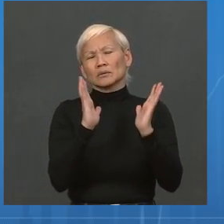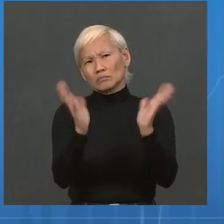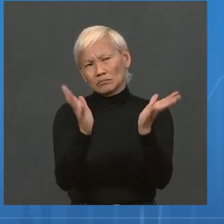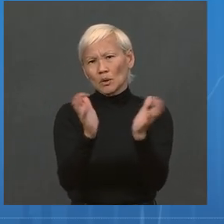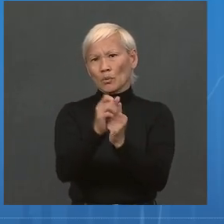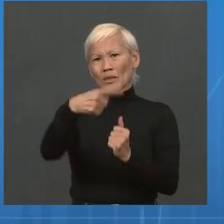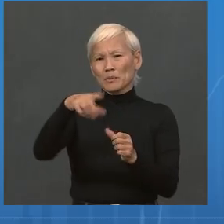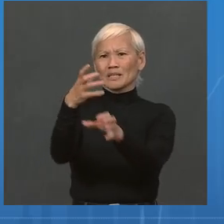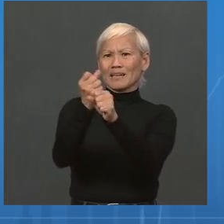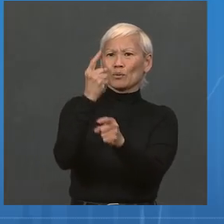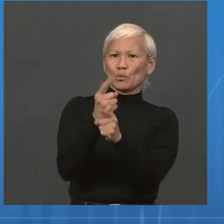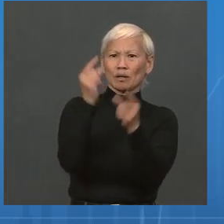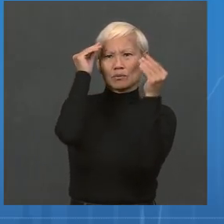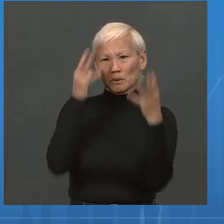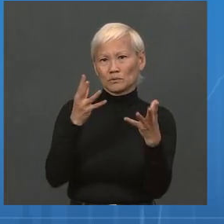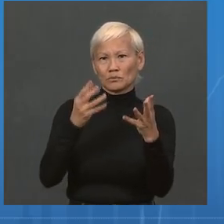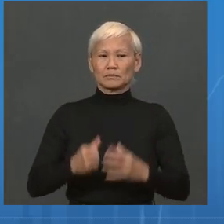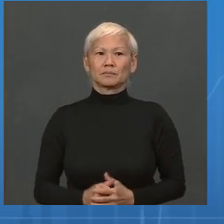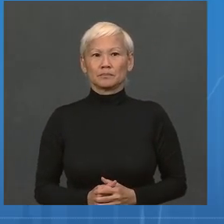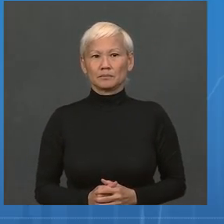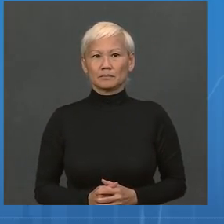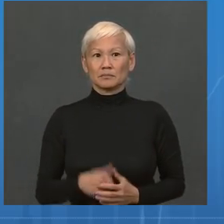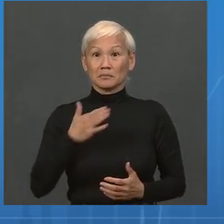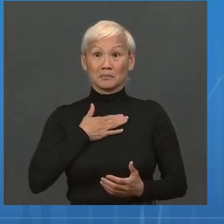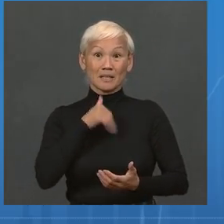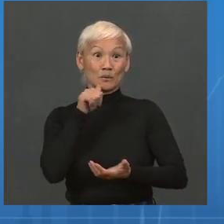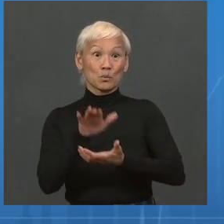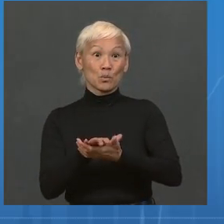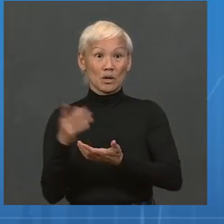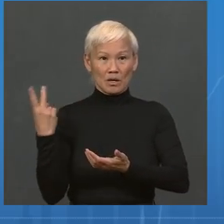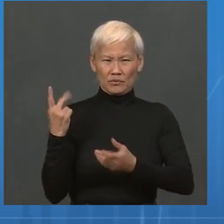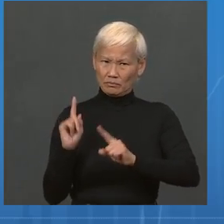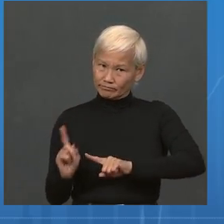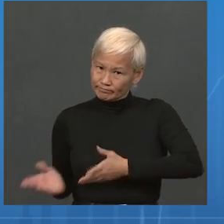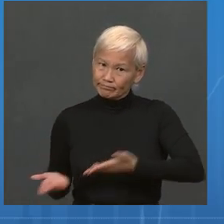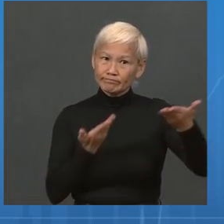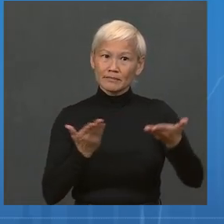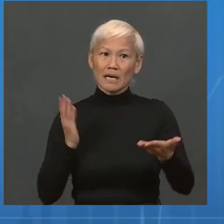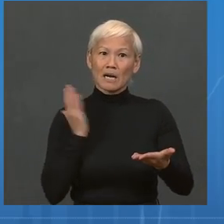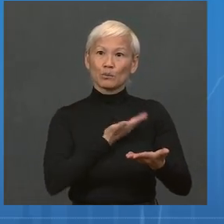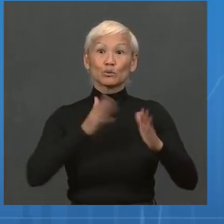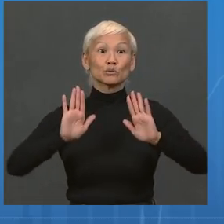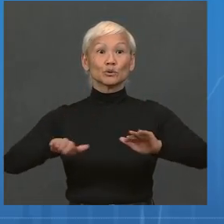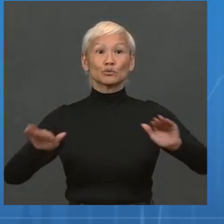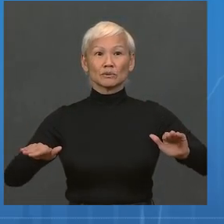to get vaccinated, and we will be so grateful that we can more confidently send him out into the world